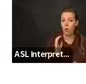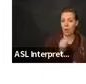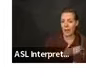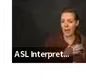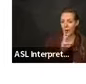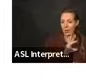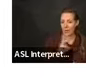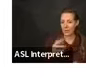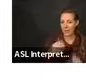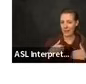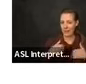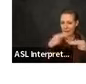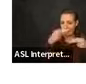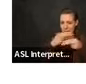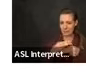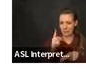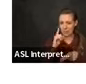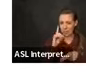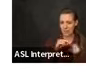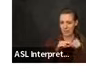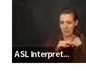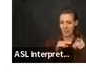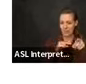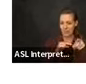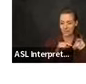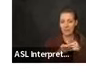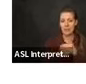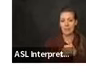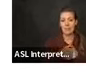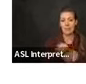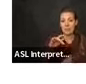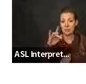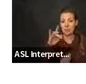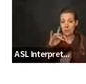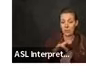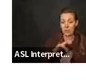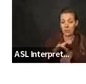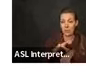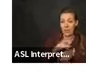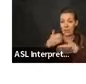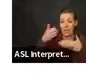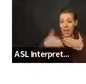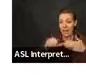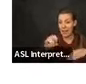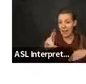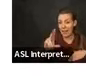you look at the vaccine dashboard and go to the Vaccine Outcomes page, you can see